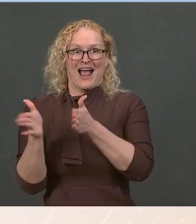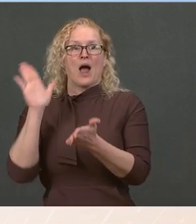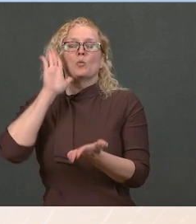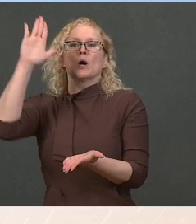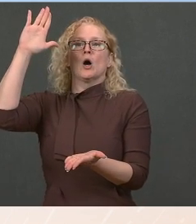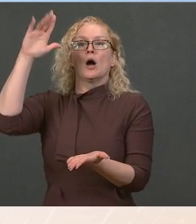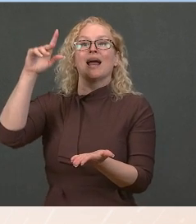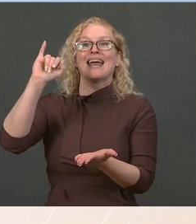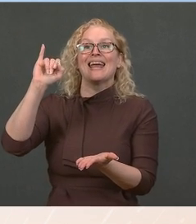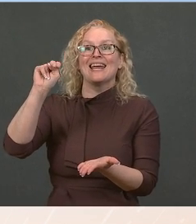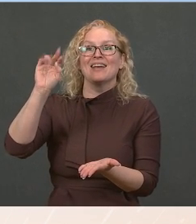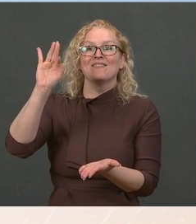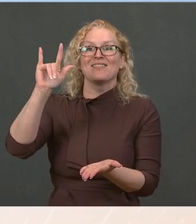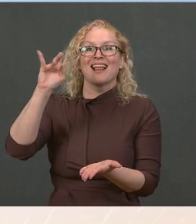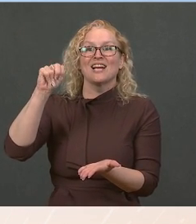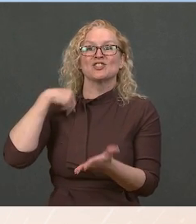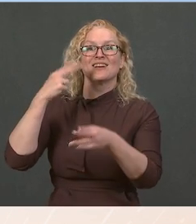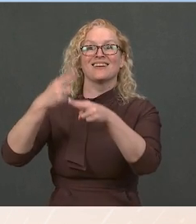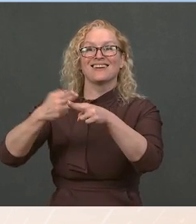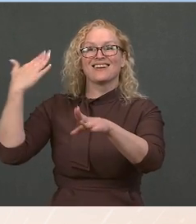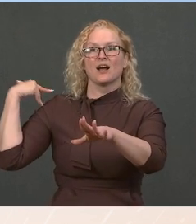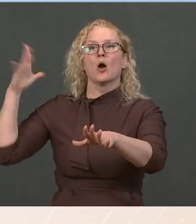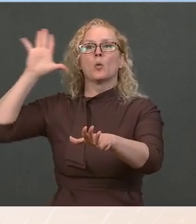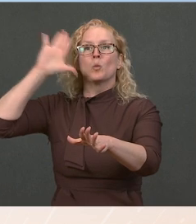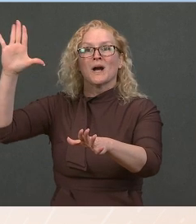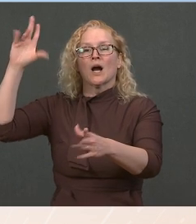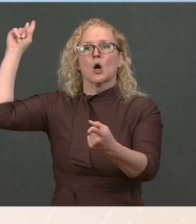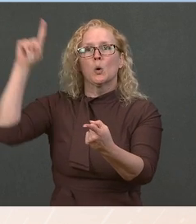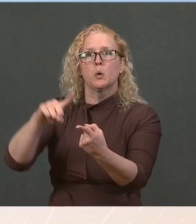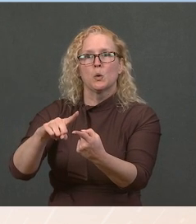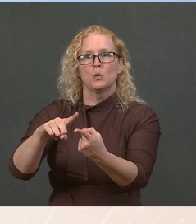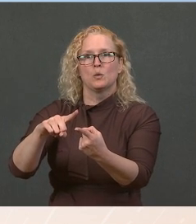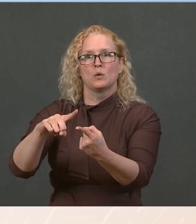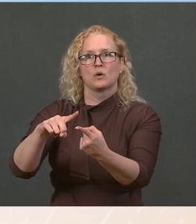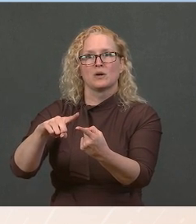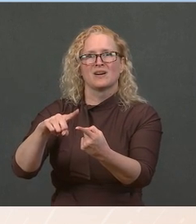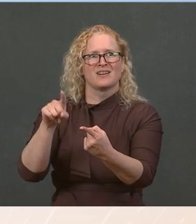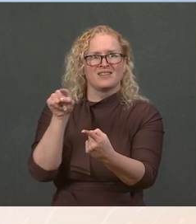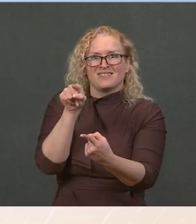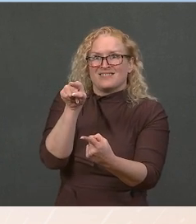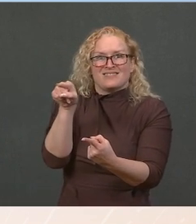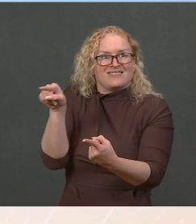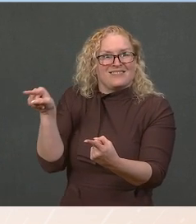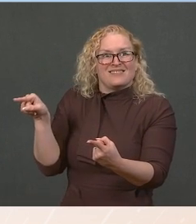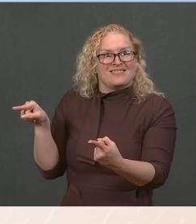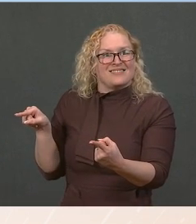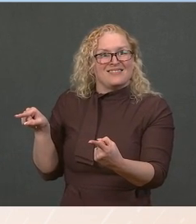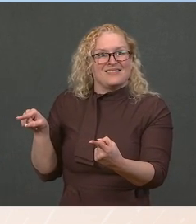The Wall Street analy- -- analytics firm, Moody's, said the same thing again yesterday.